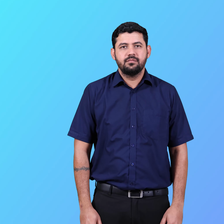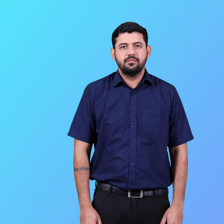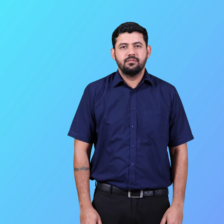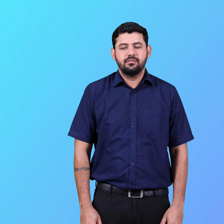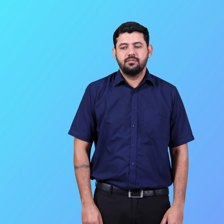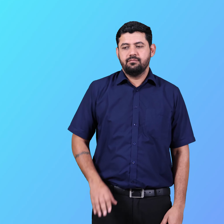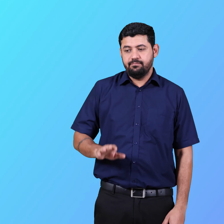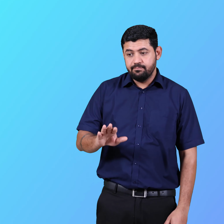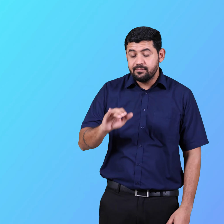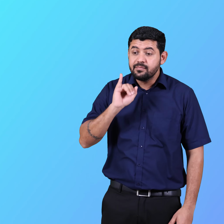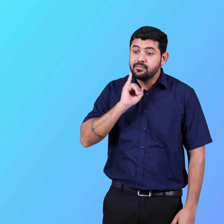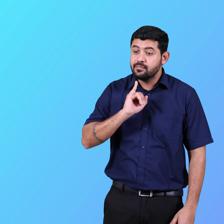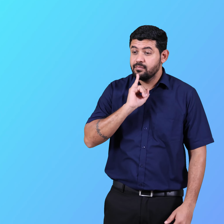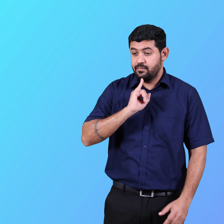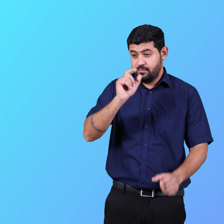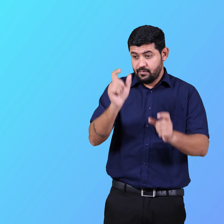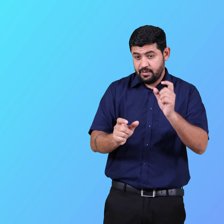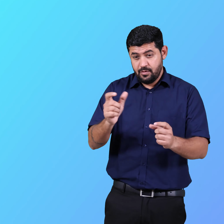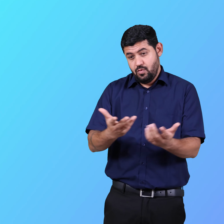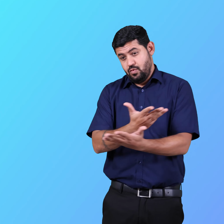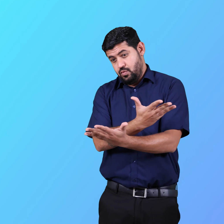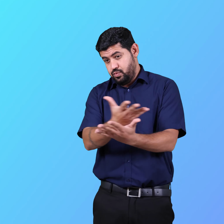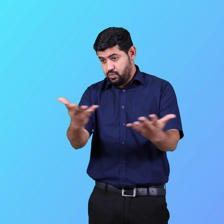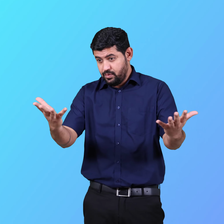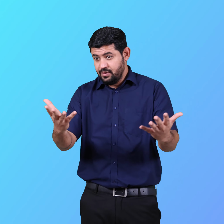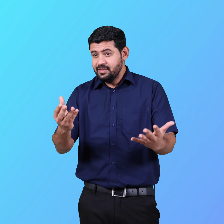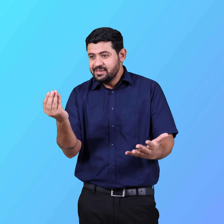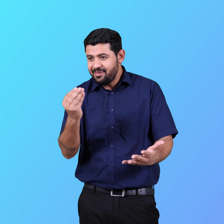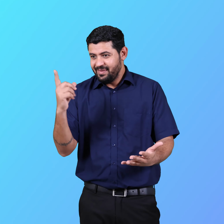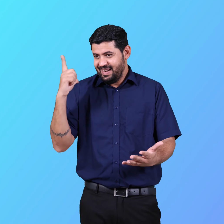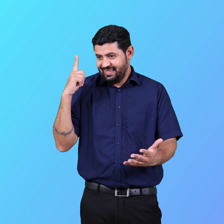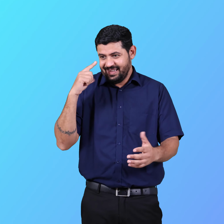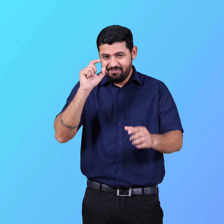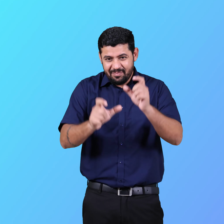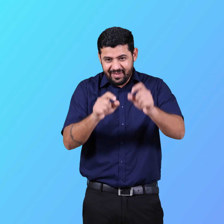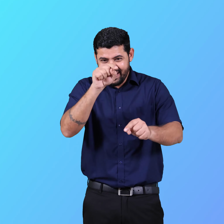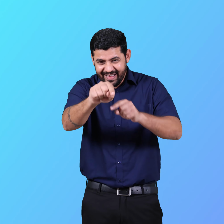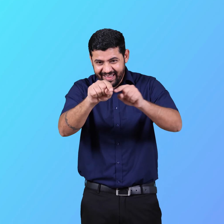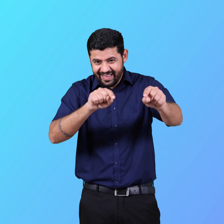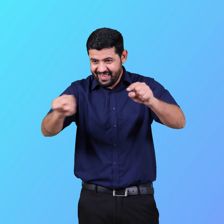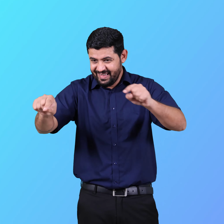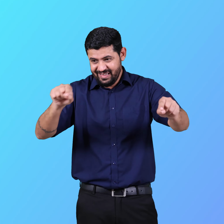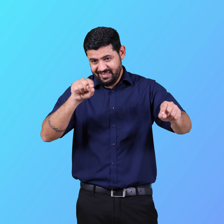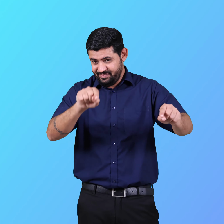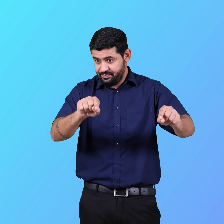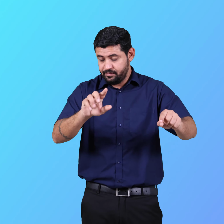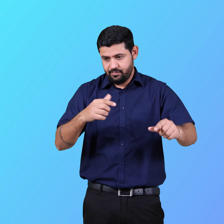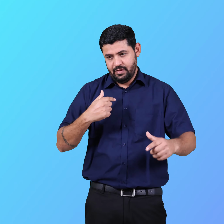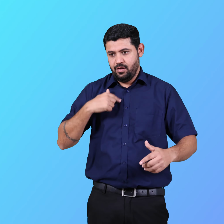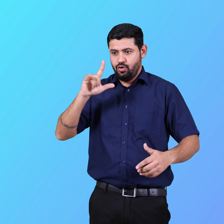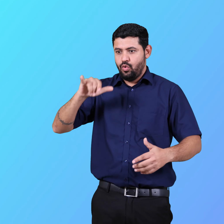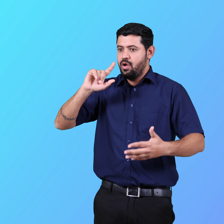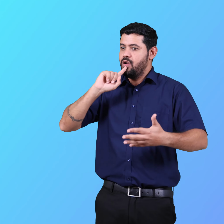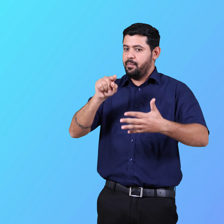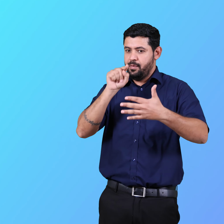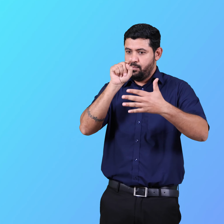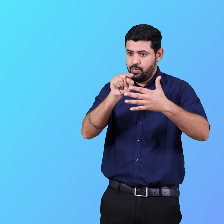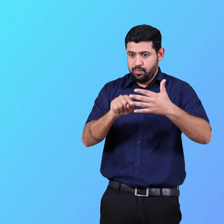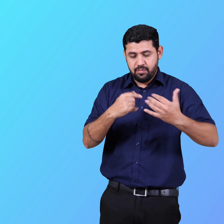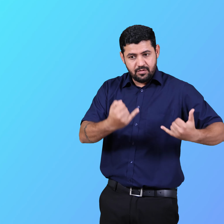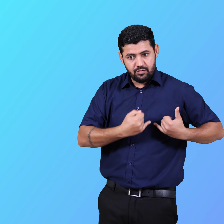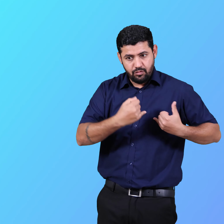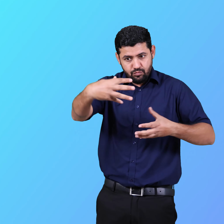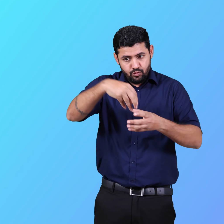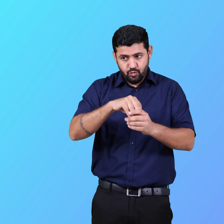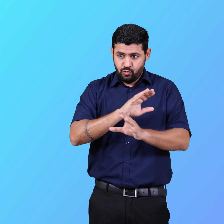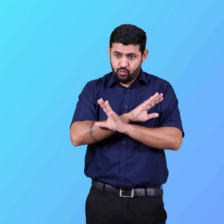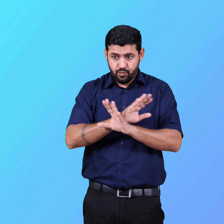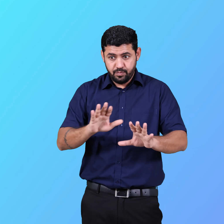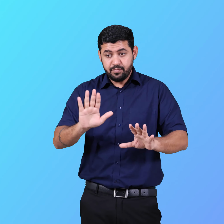“A ruler might do something that the LORD his God has said must not be done.